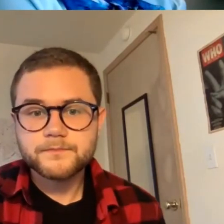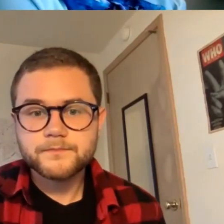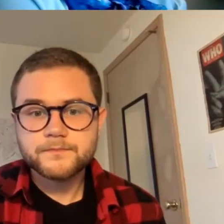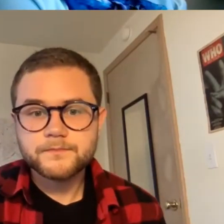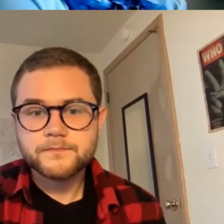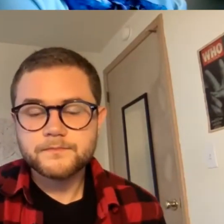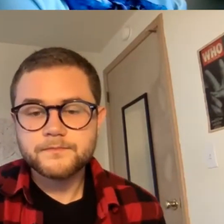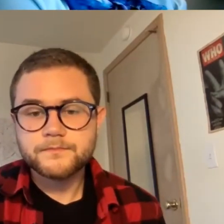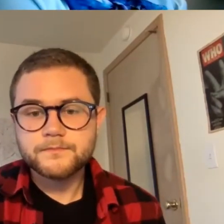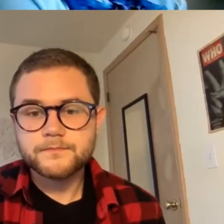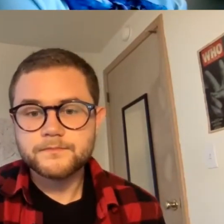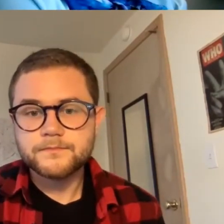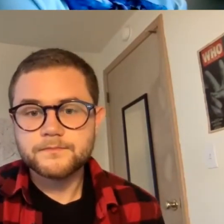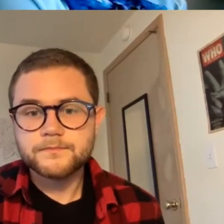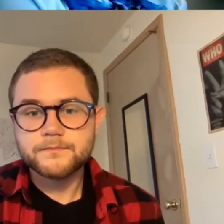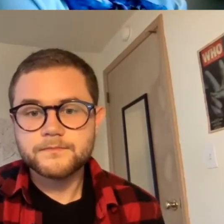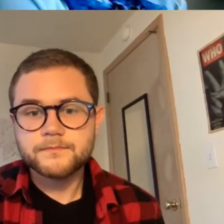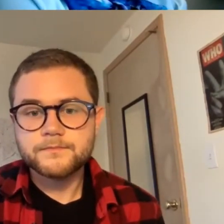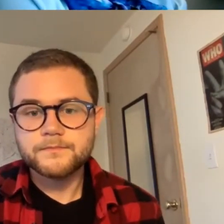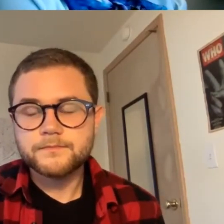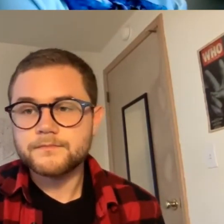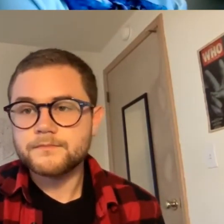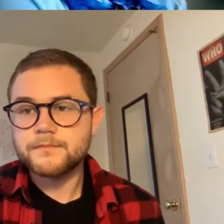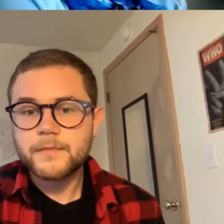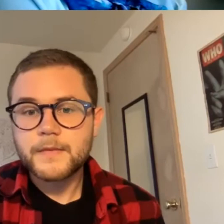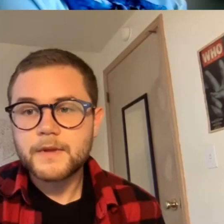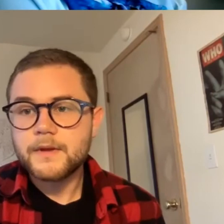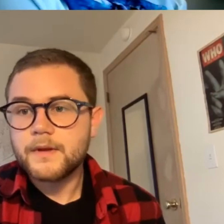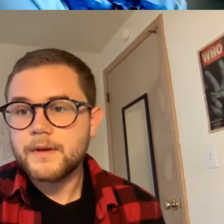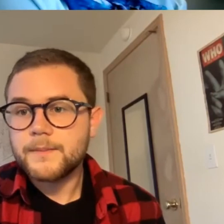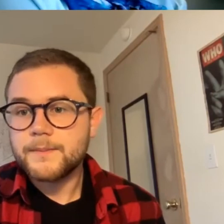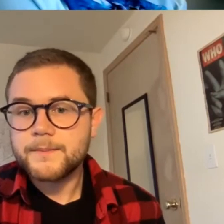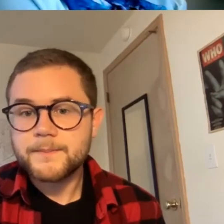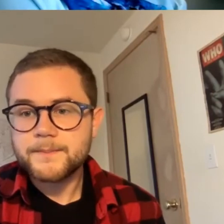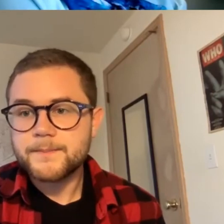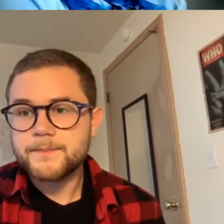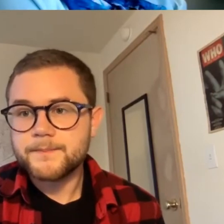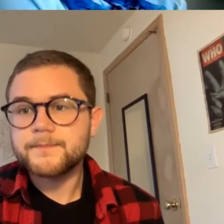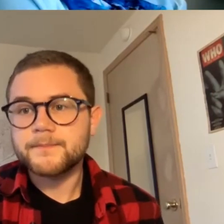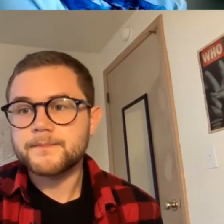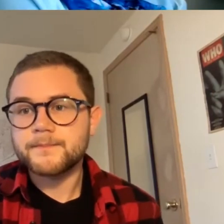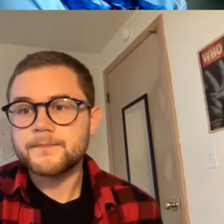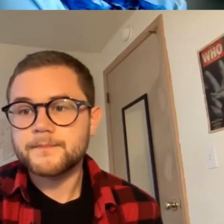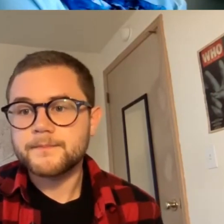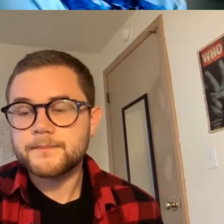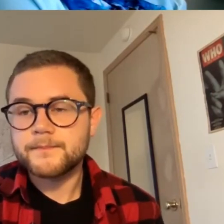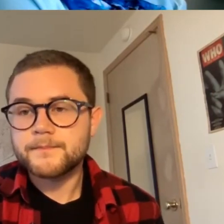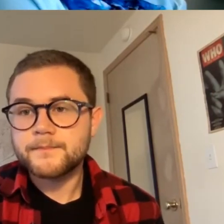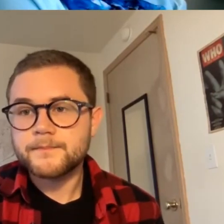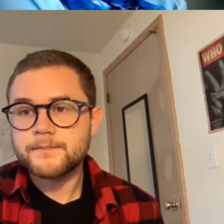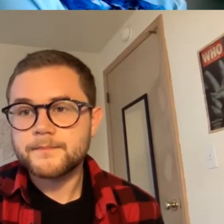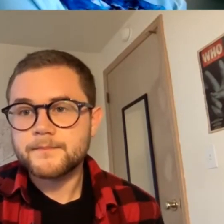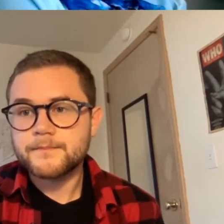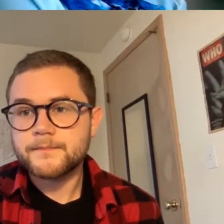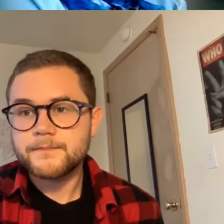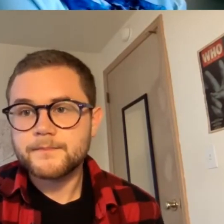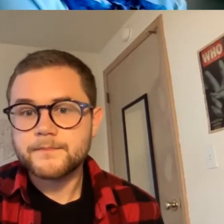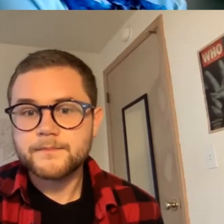we can like I said, check out a little bit early. We do, we do have questions and also comments.